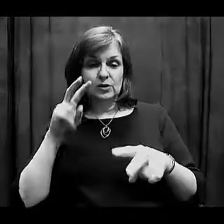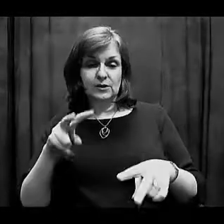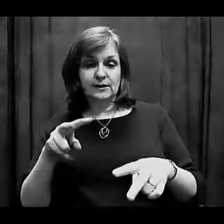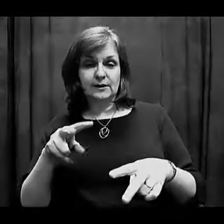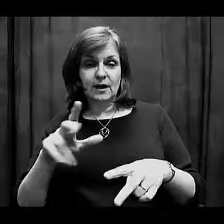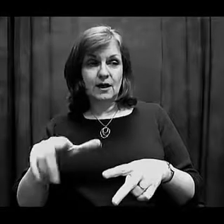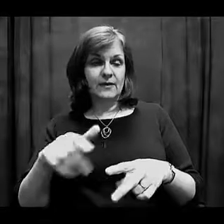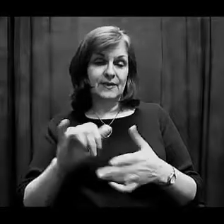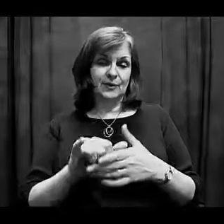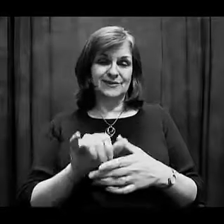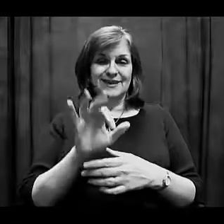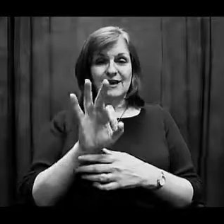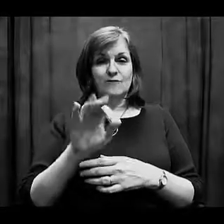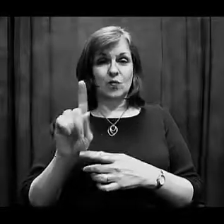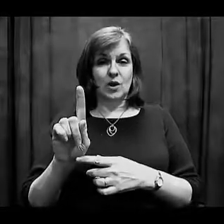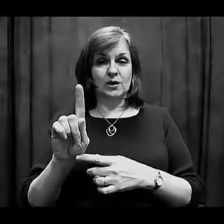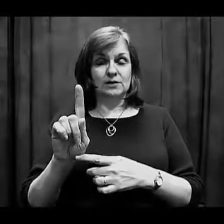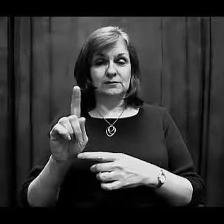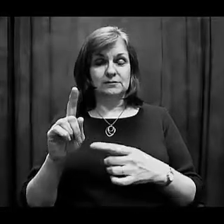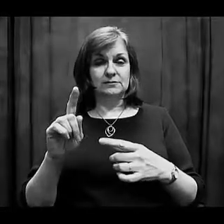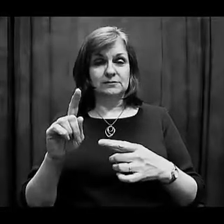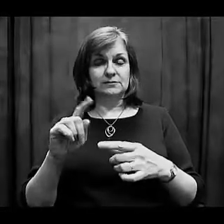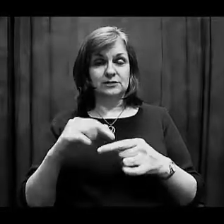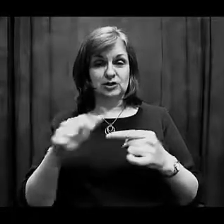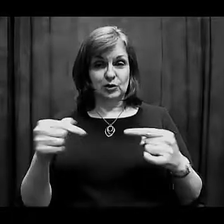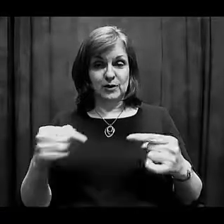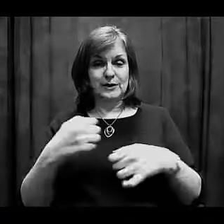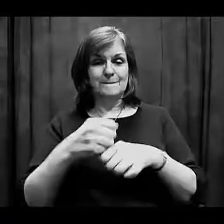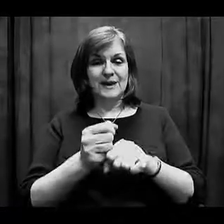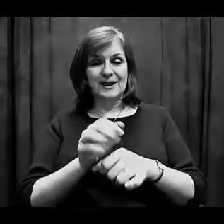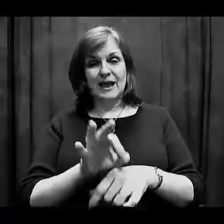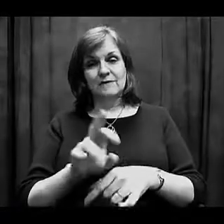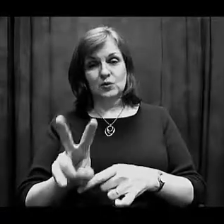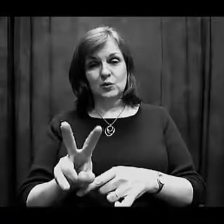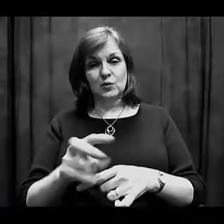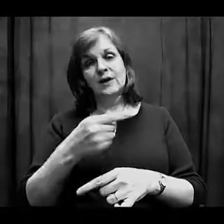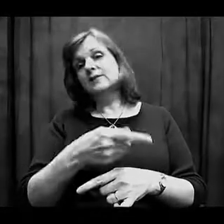when we keep going so that was our F1 generation produced F2